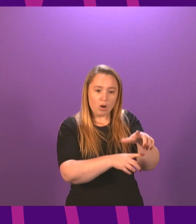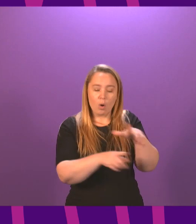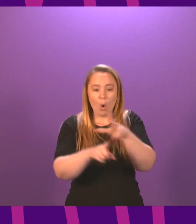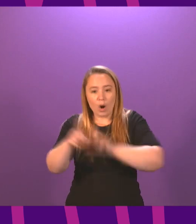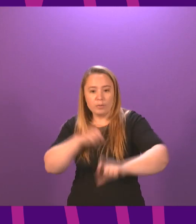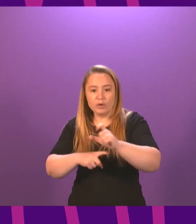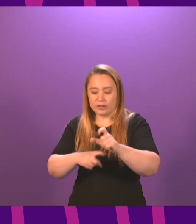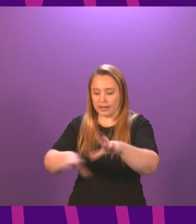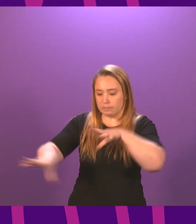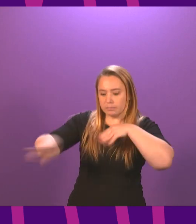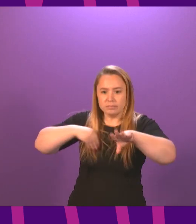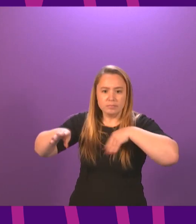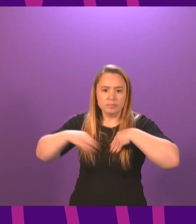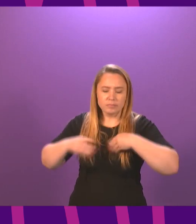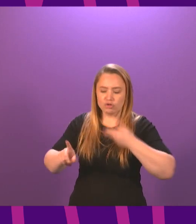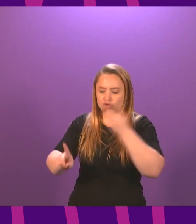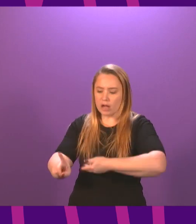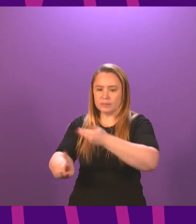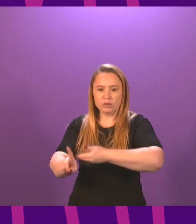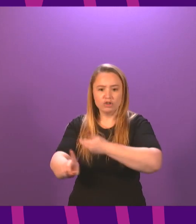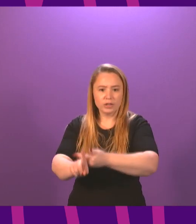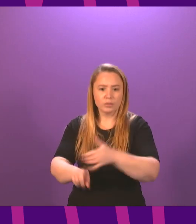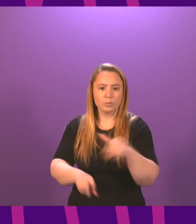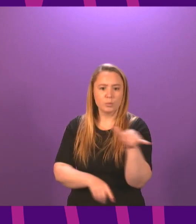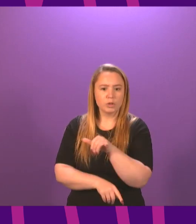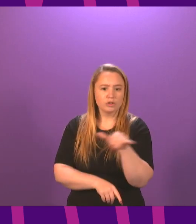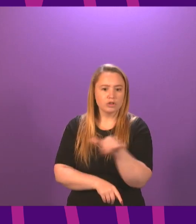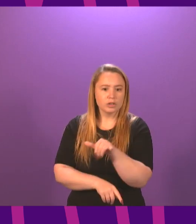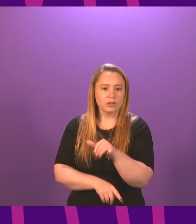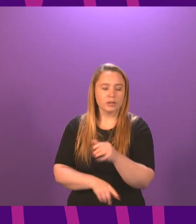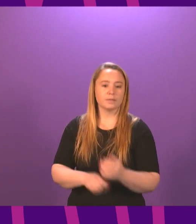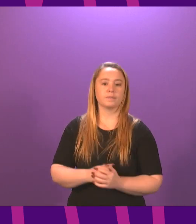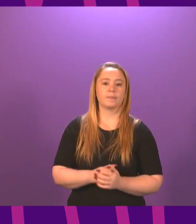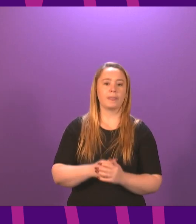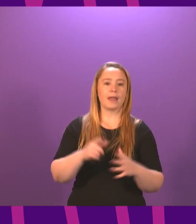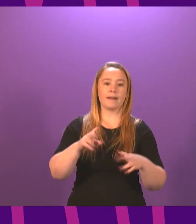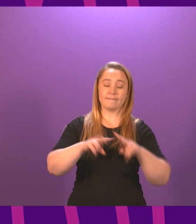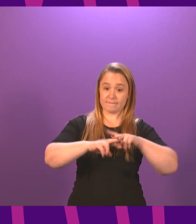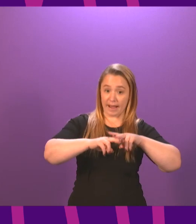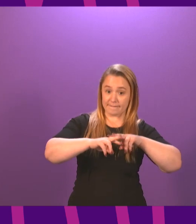or community transmission. That was the problem when there were rises in cases of the virus